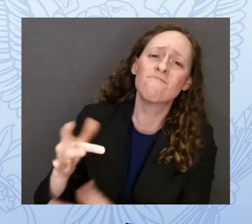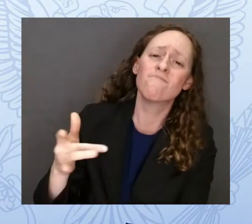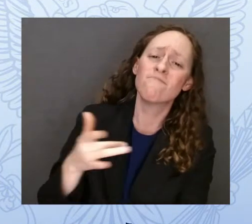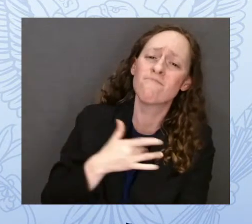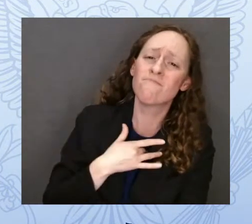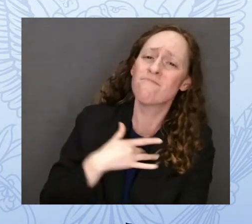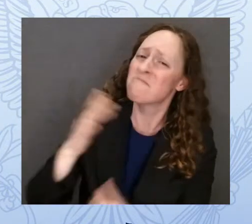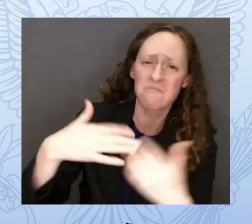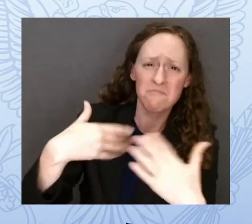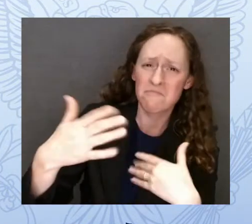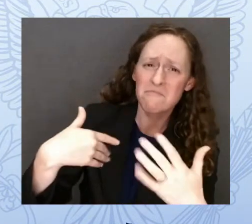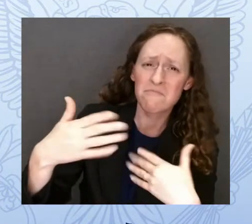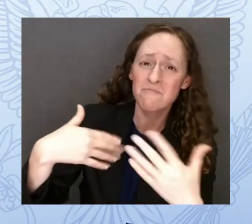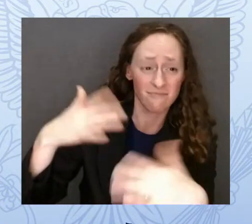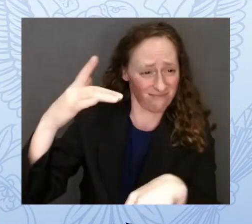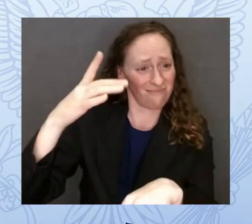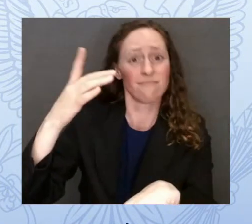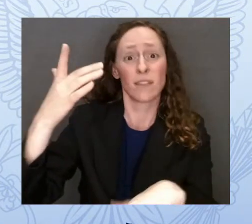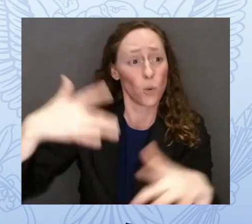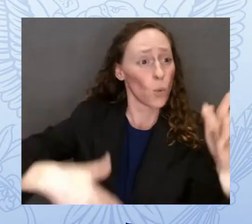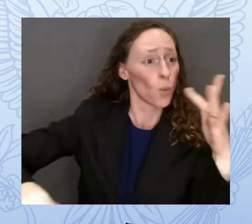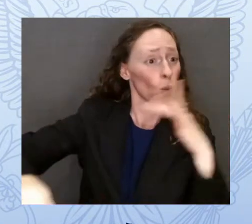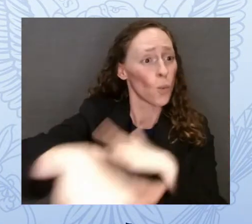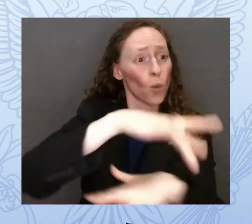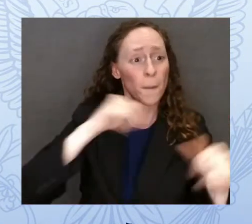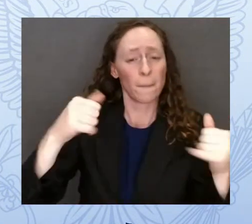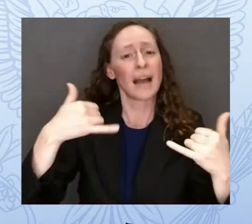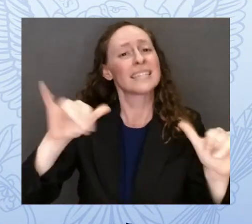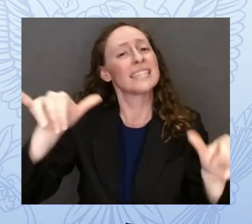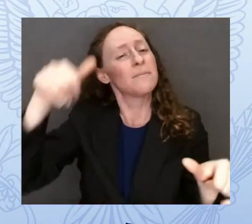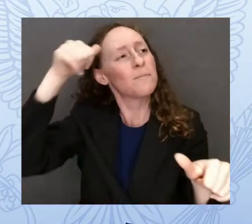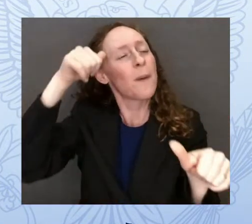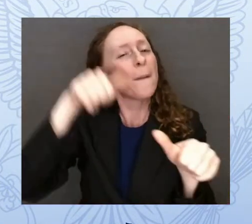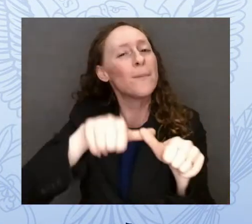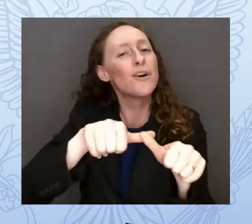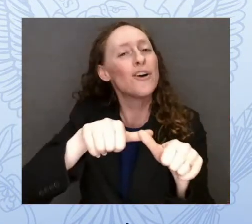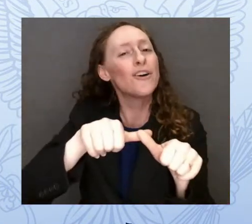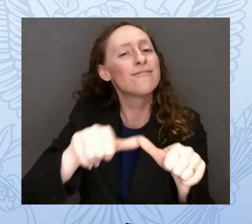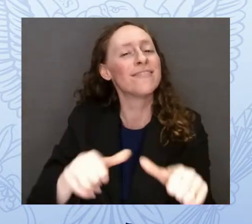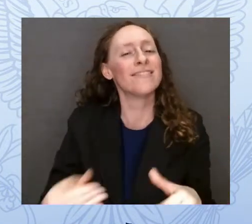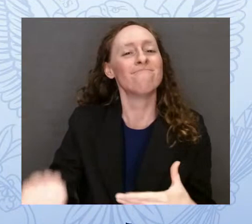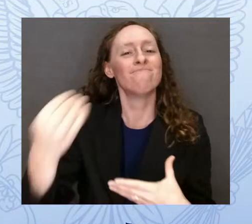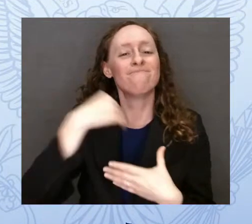With this Official State Visit, we are bringing together the world's oldest